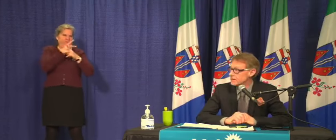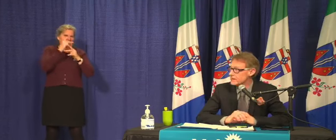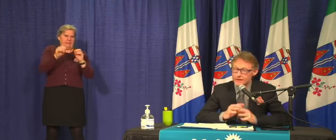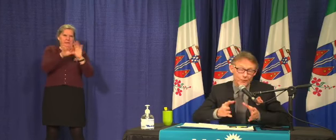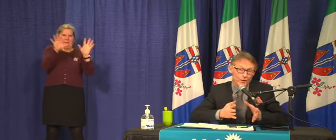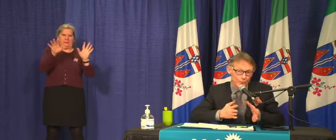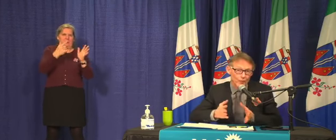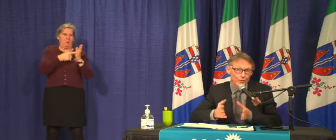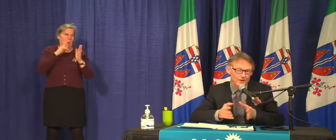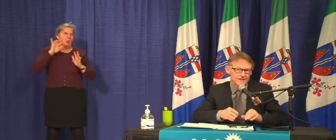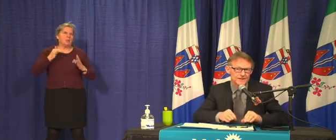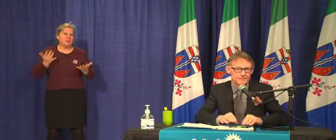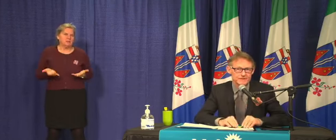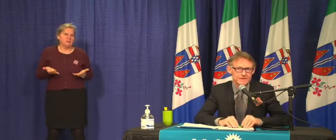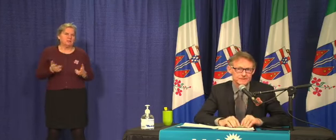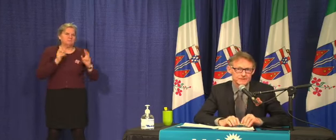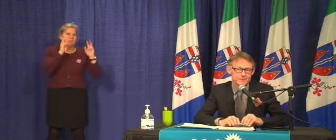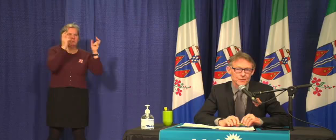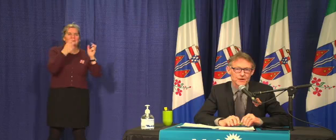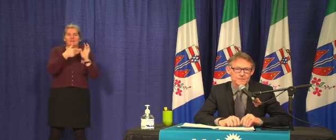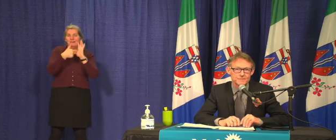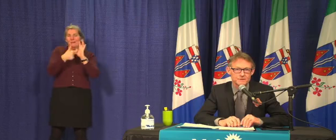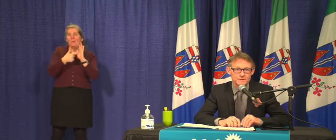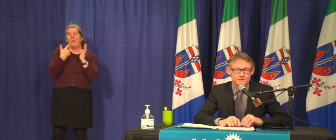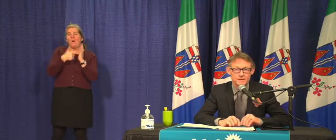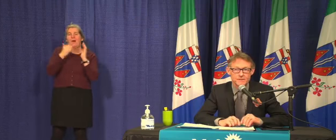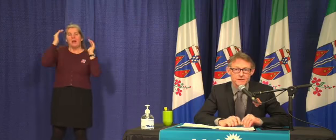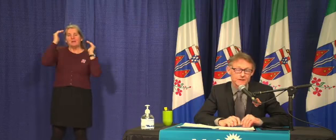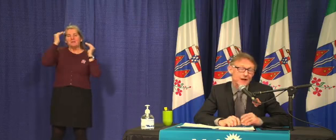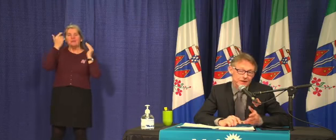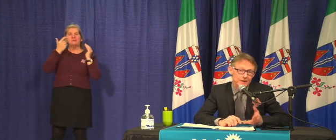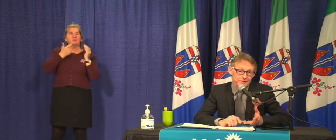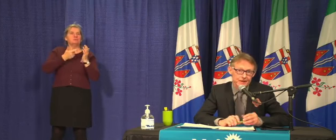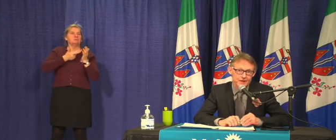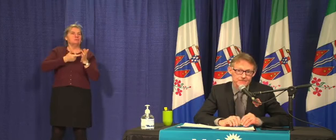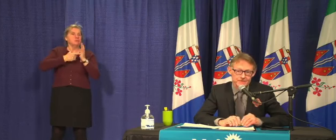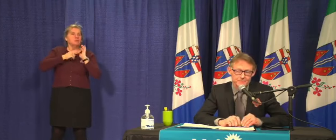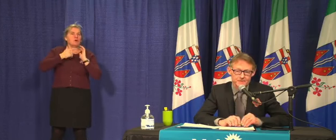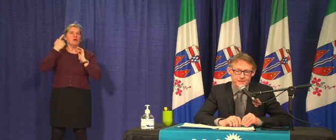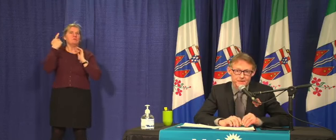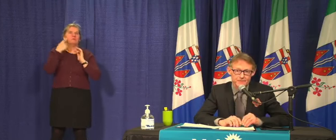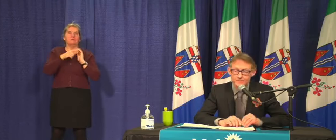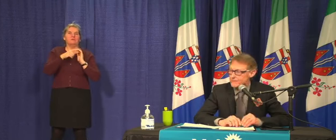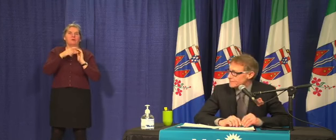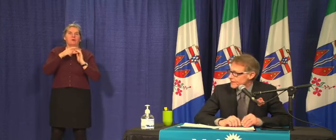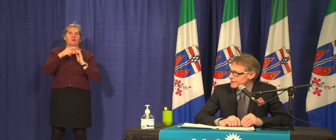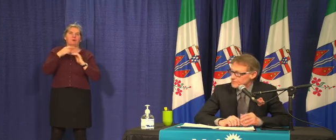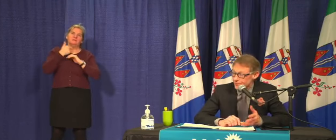CLEAR WHAT ARE THE EXPECTATIONS AND REQUIREMENTS. AND THAT WOULD BE ONE OF THEM. THAT'S ABOUT ALL I CAN SAY AT